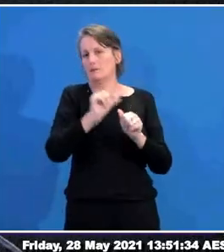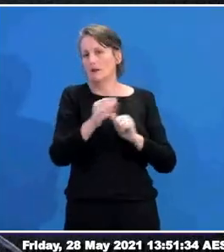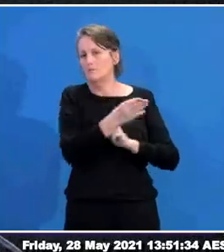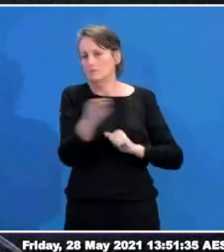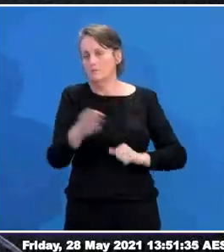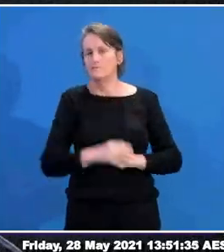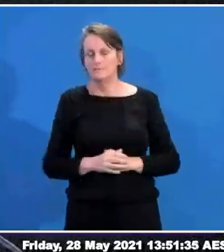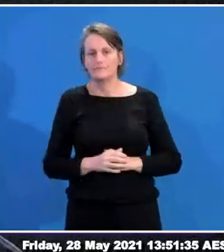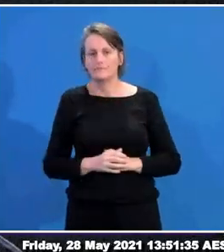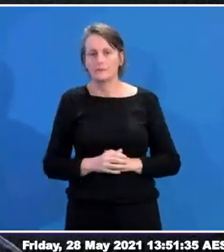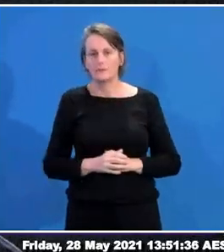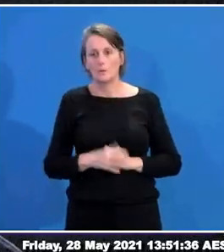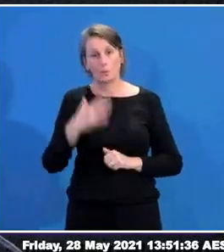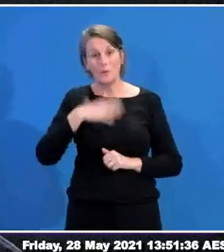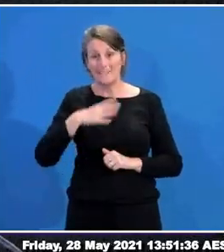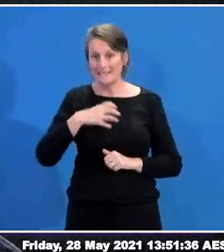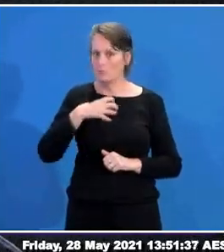There is still more to be done and more to go.